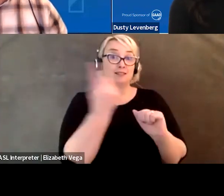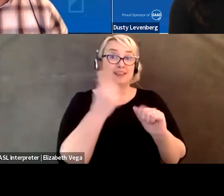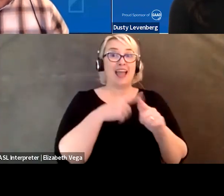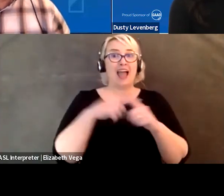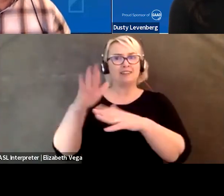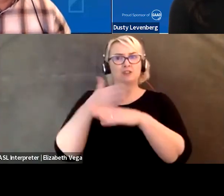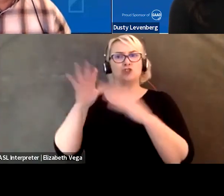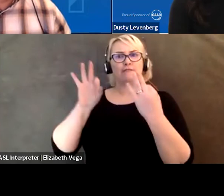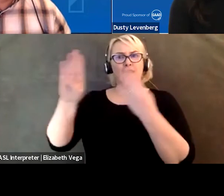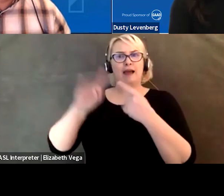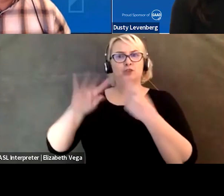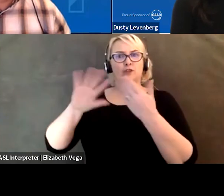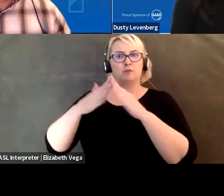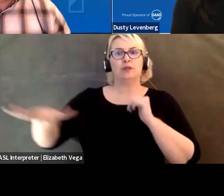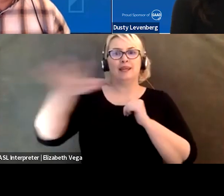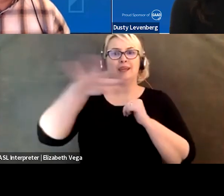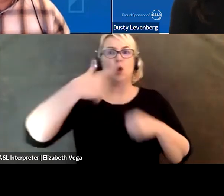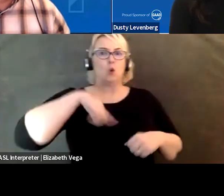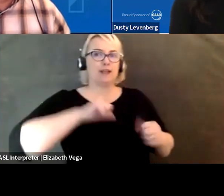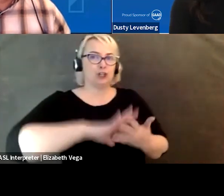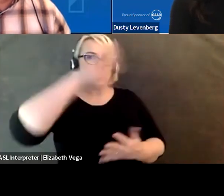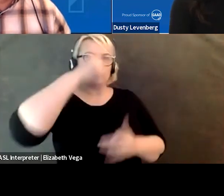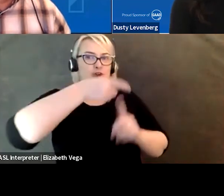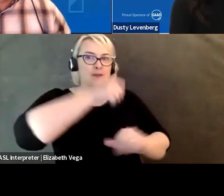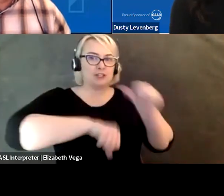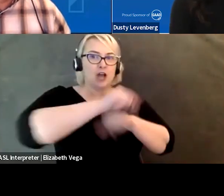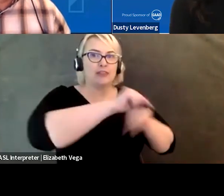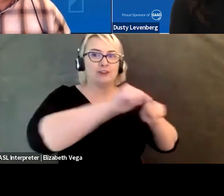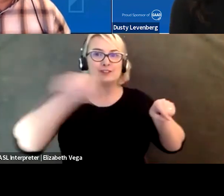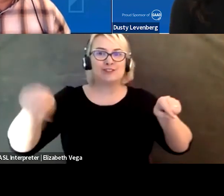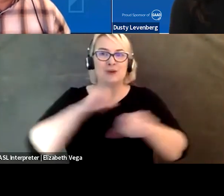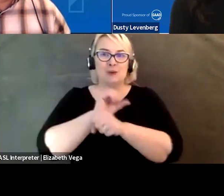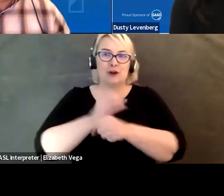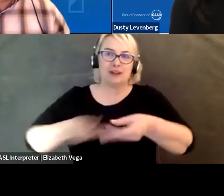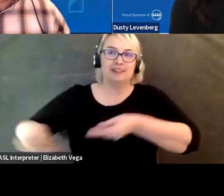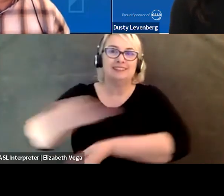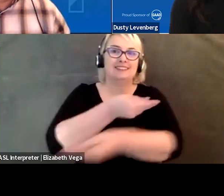learn from each other's efforts and always improve, I think that's a great way for